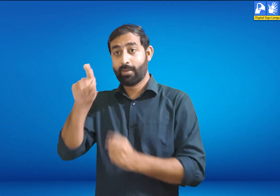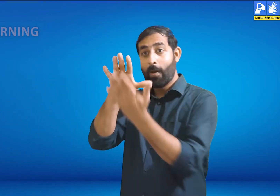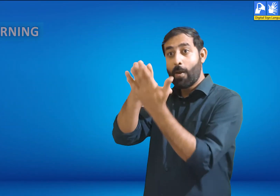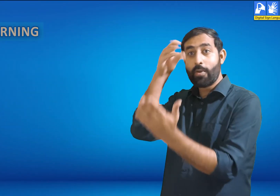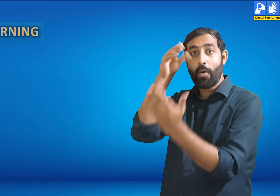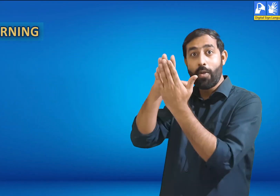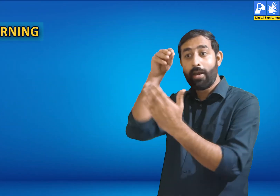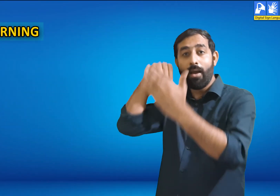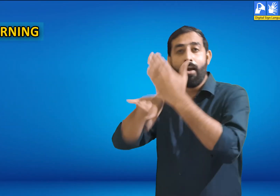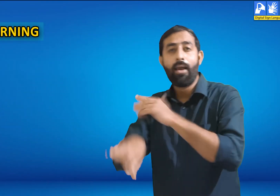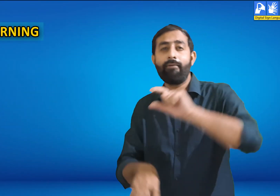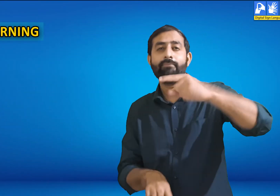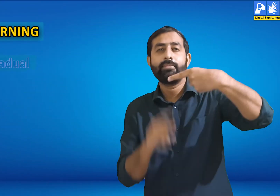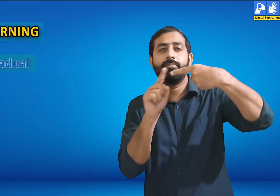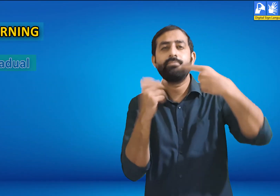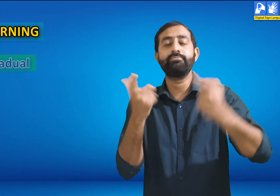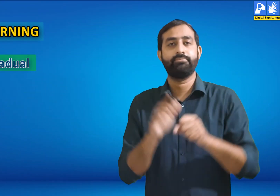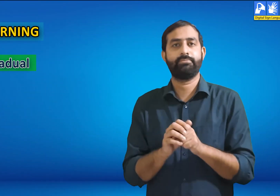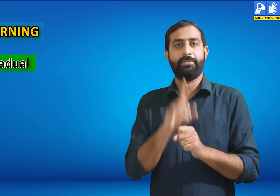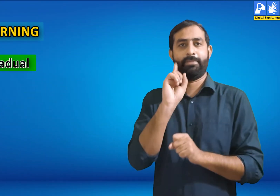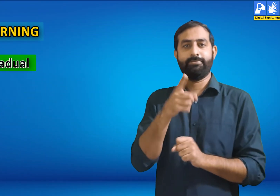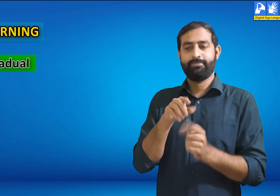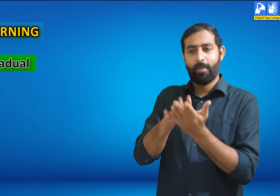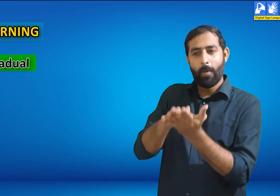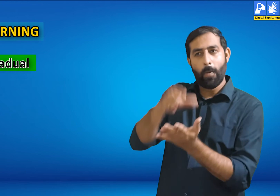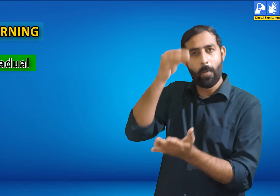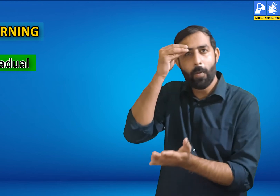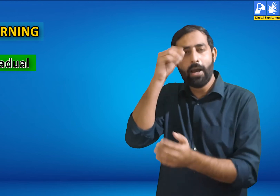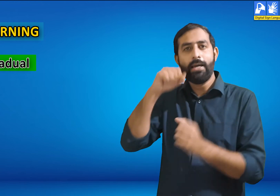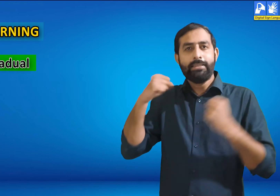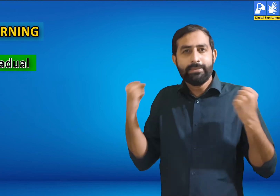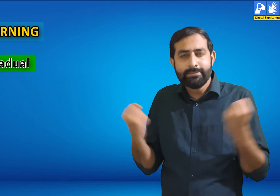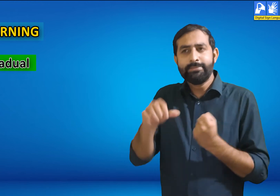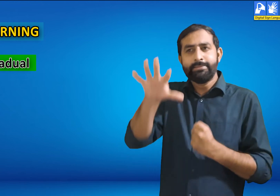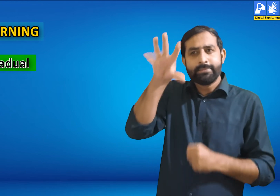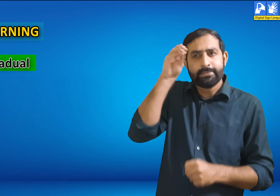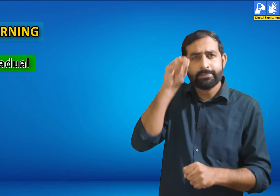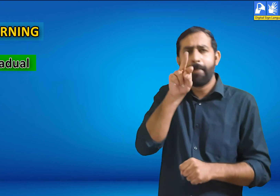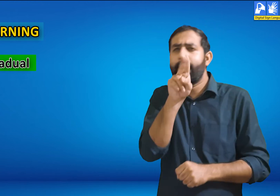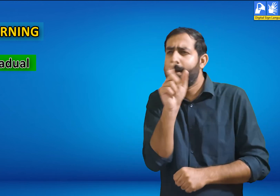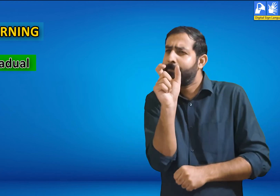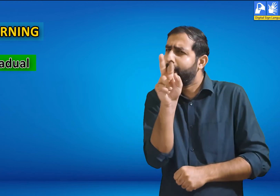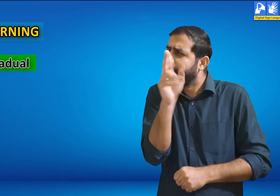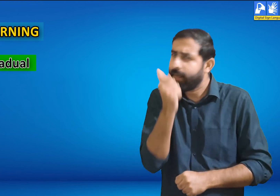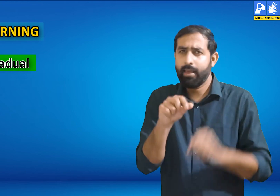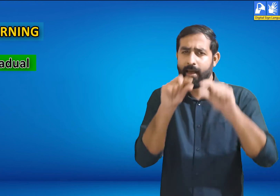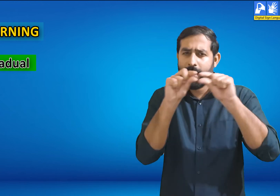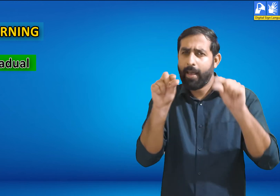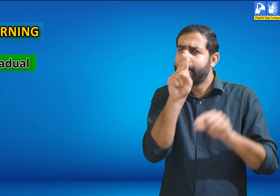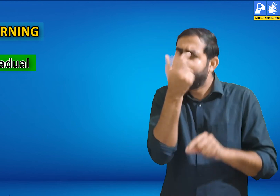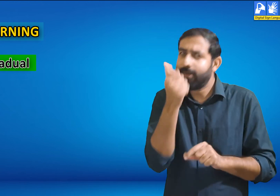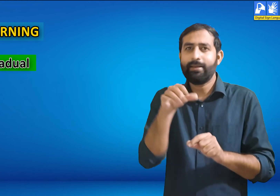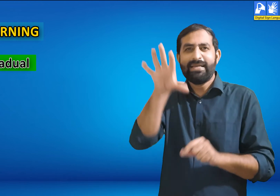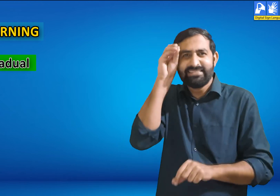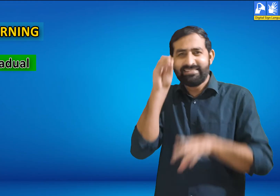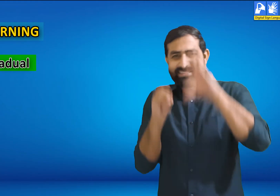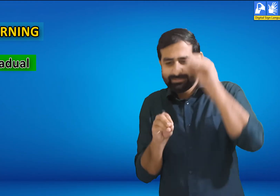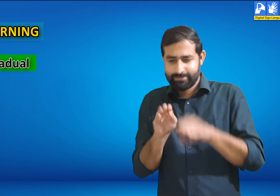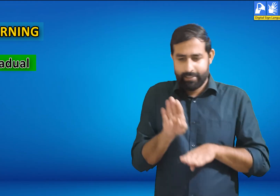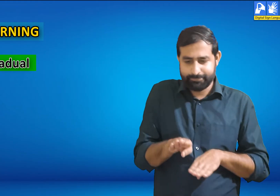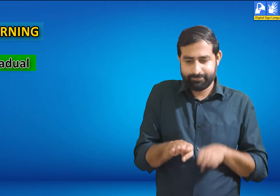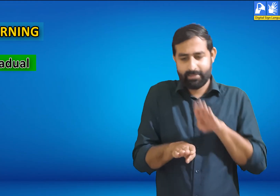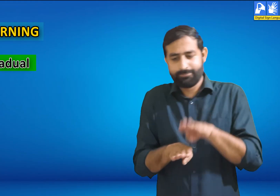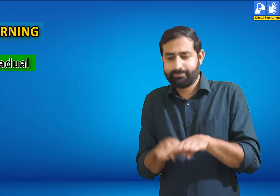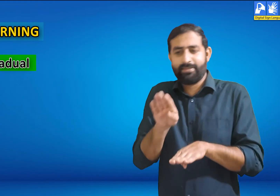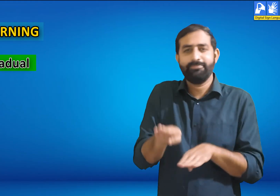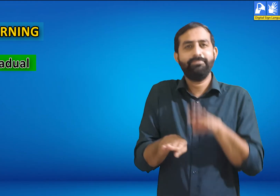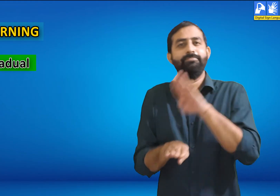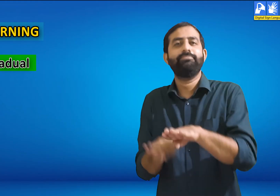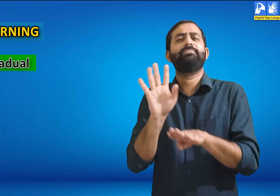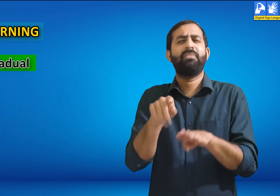Whereas, learning is a gradual, slow process.